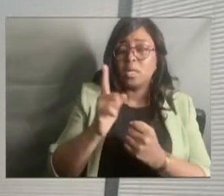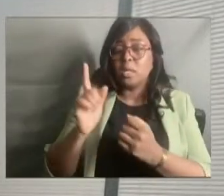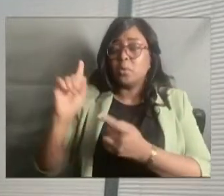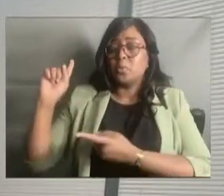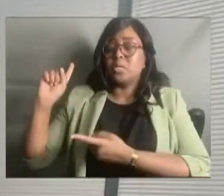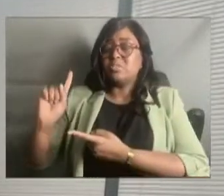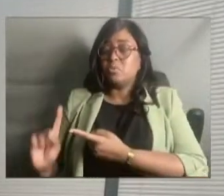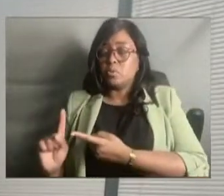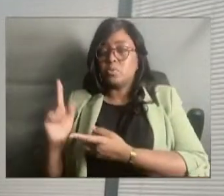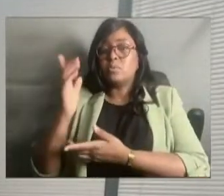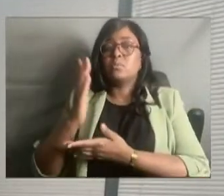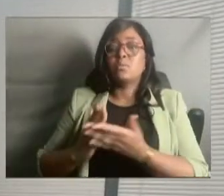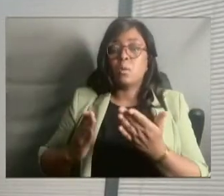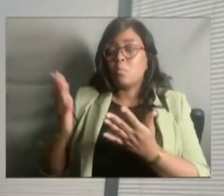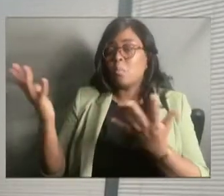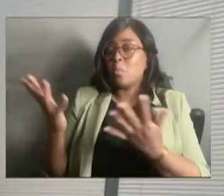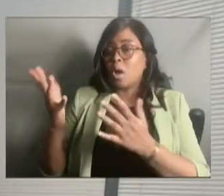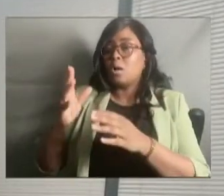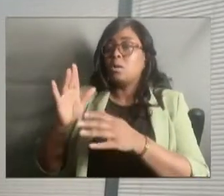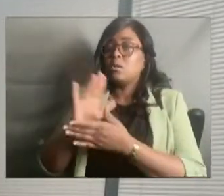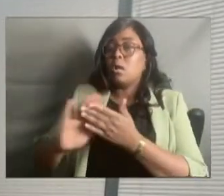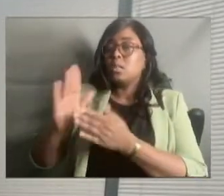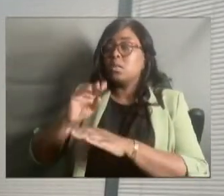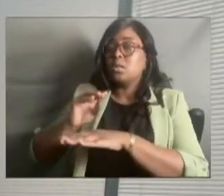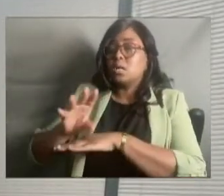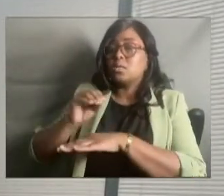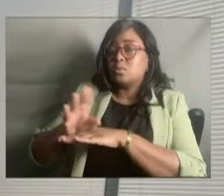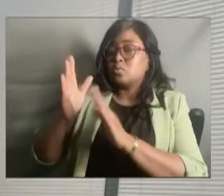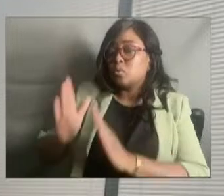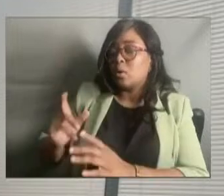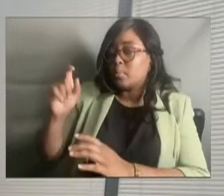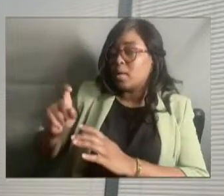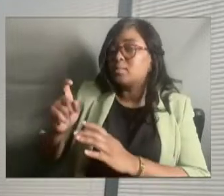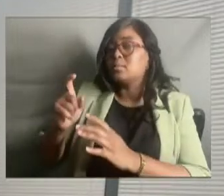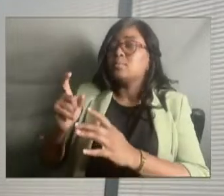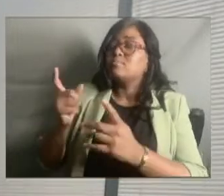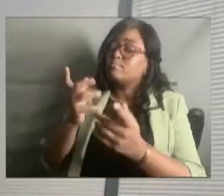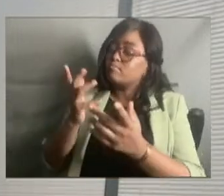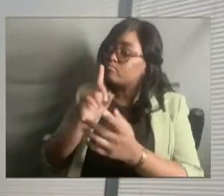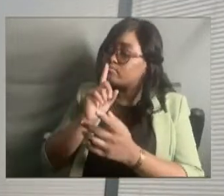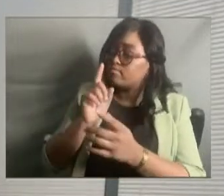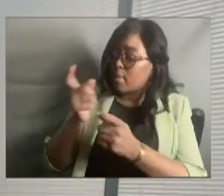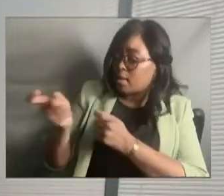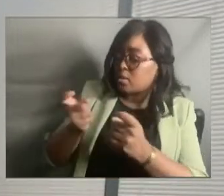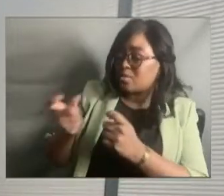alleviate some of the things that the that our counselors are